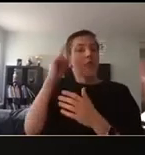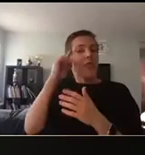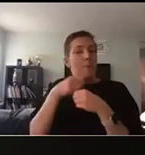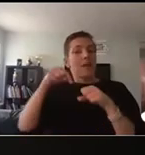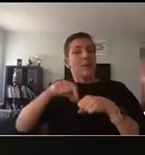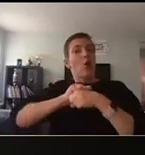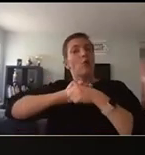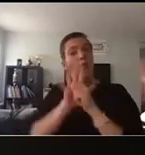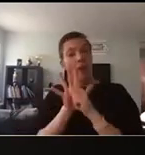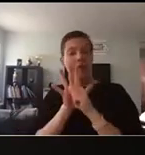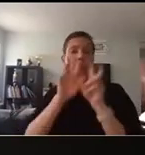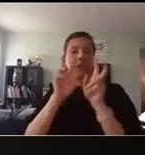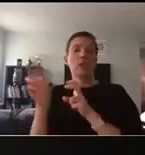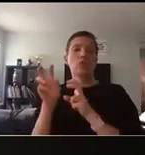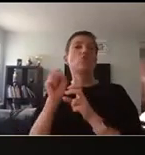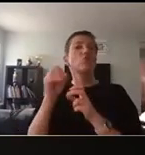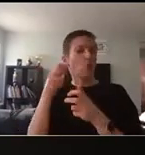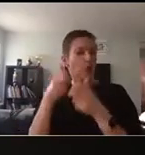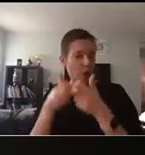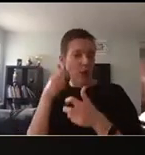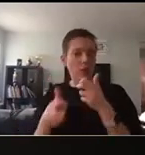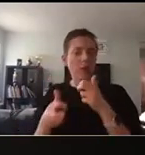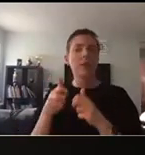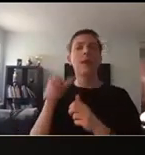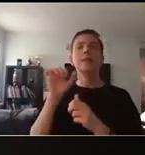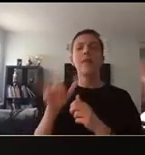and this is one of the things I think that makes the Corona virus issue so